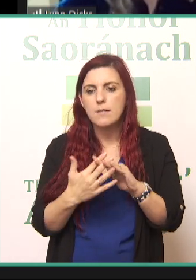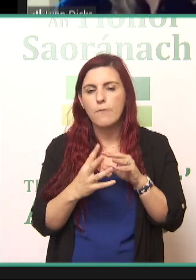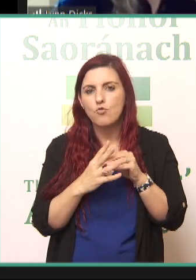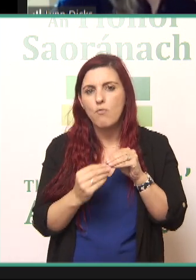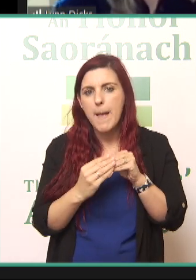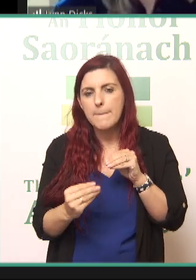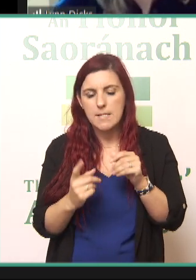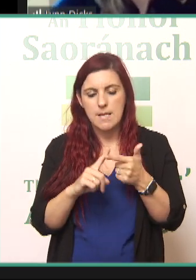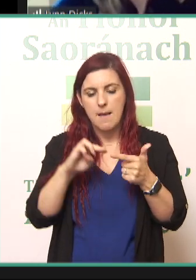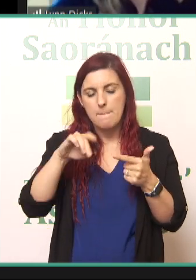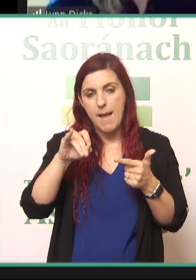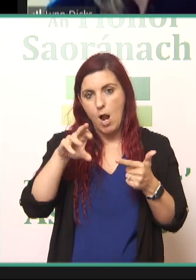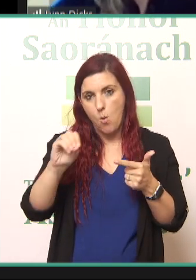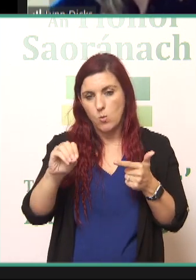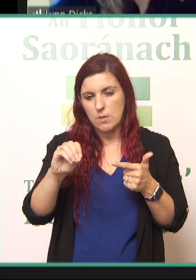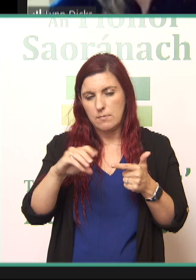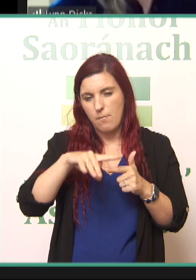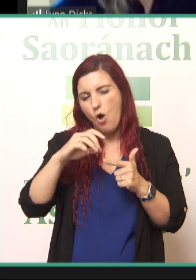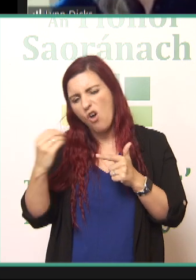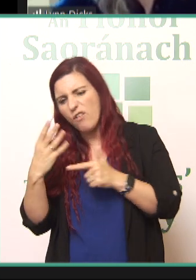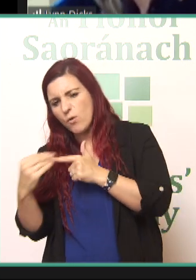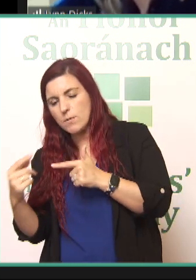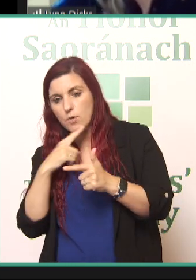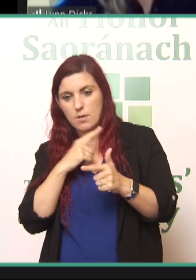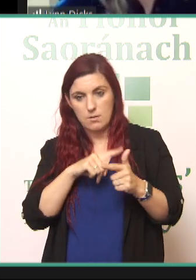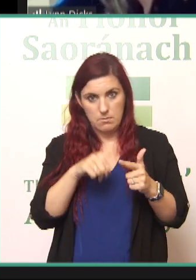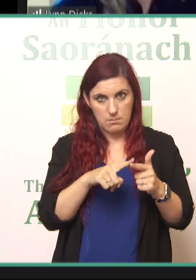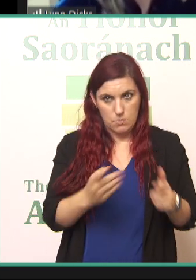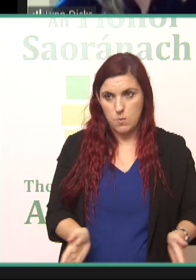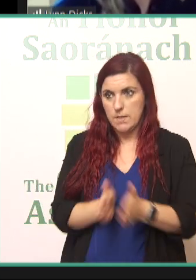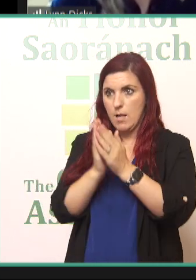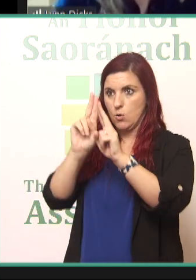fruits but mostly grapes and mangoes for export to International markets and here you can see these